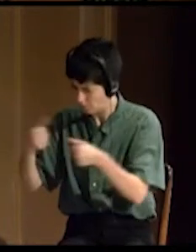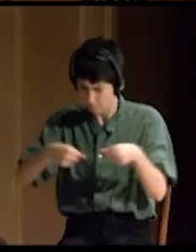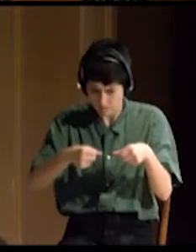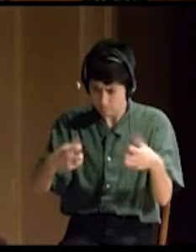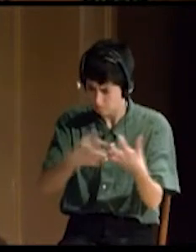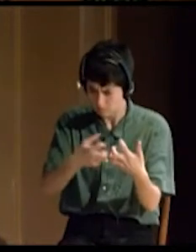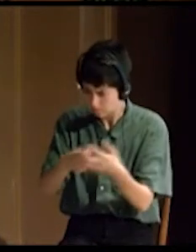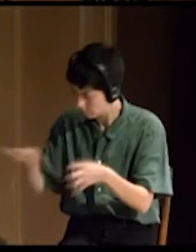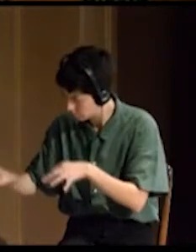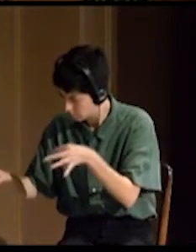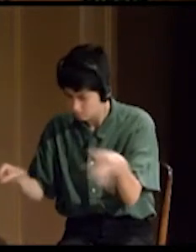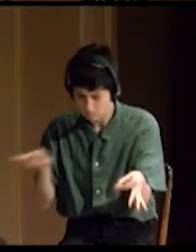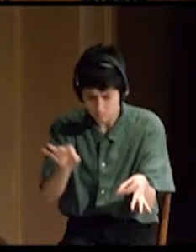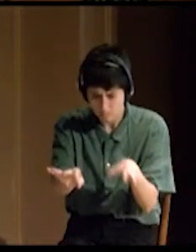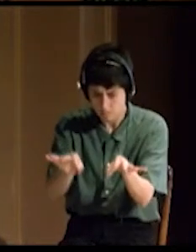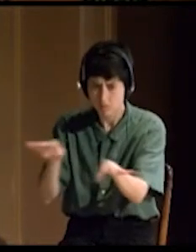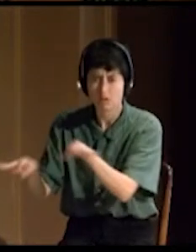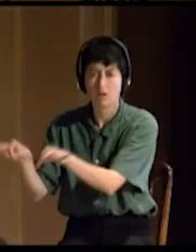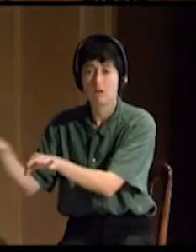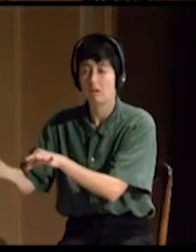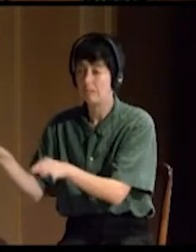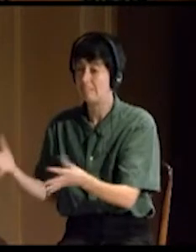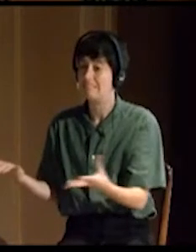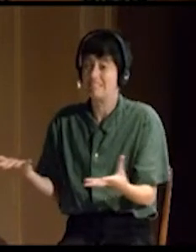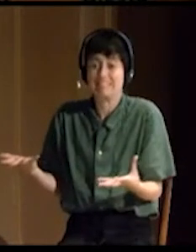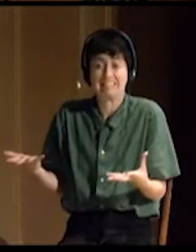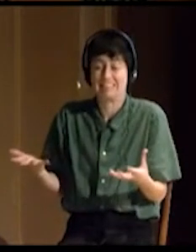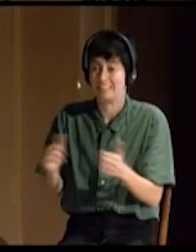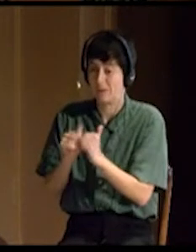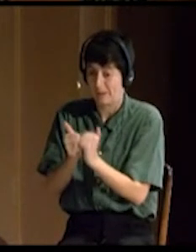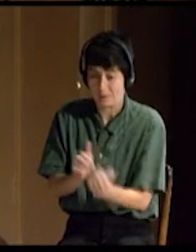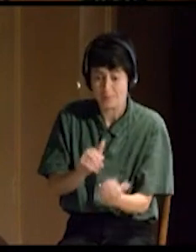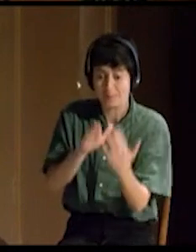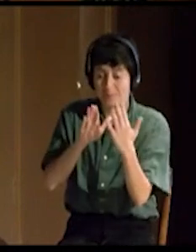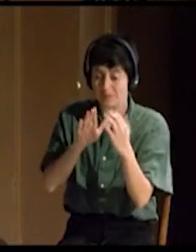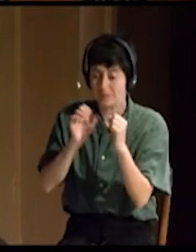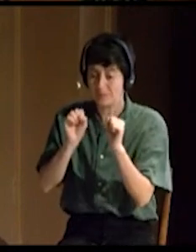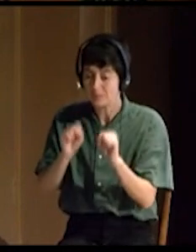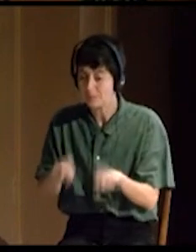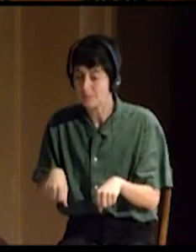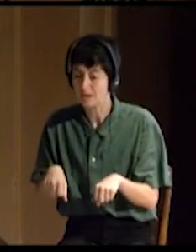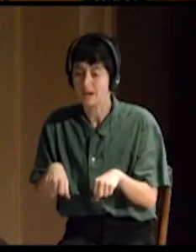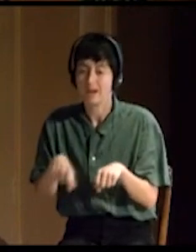that you can do that in different orders, and bioinformatic pipelines that you can assemble it.